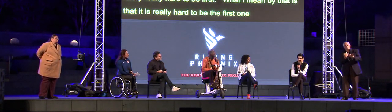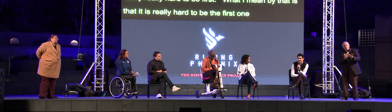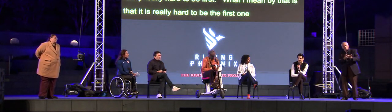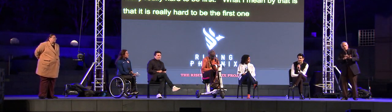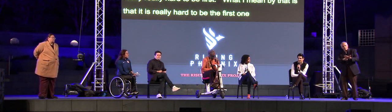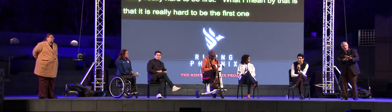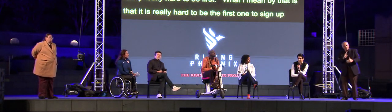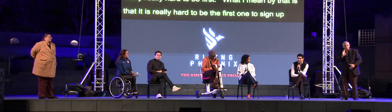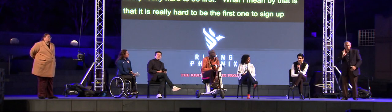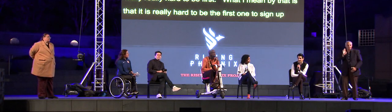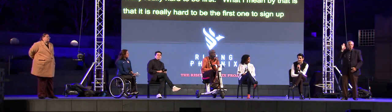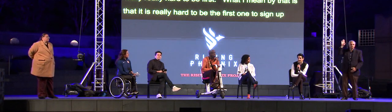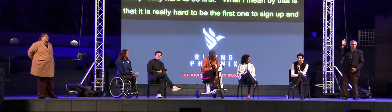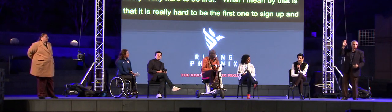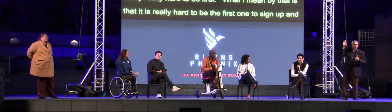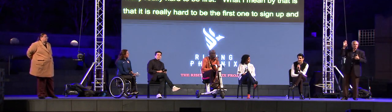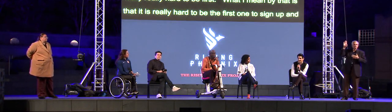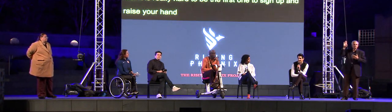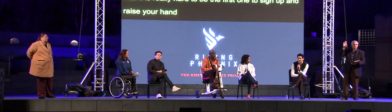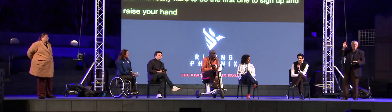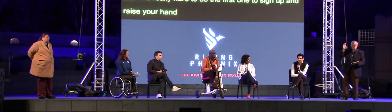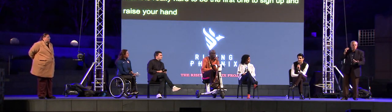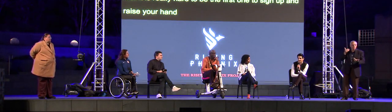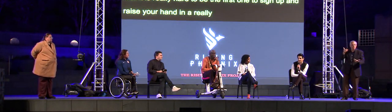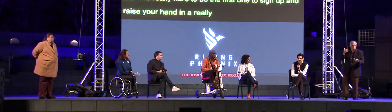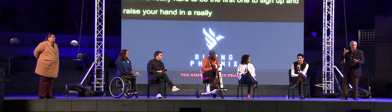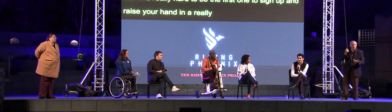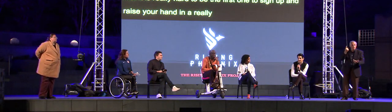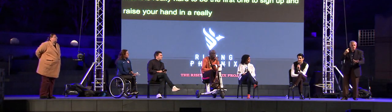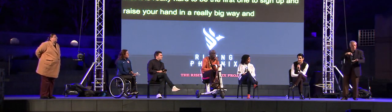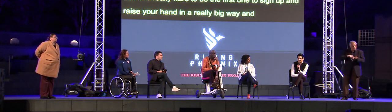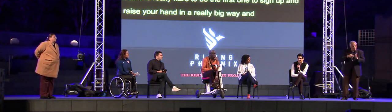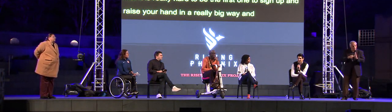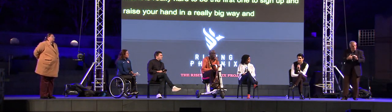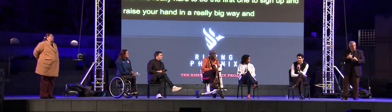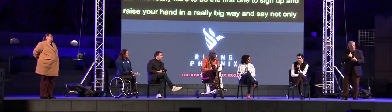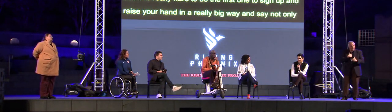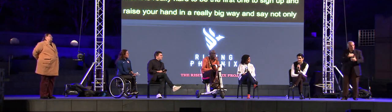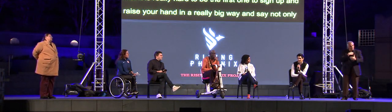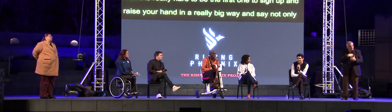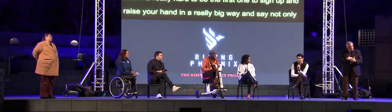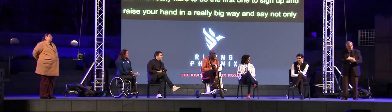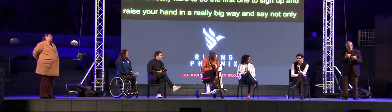your hand in a really big way. And say, not only do I desire to do this, but I stand for it.